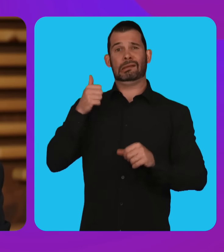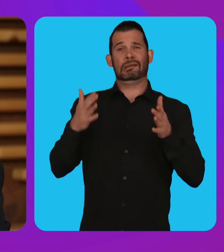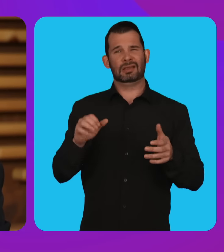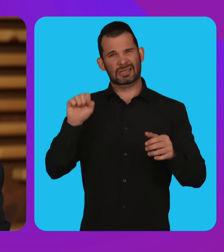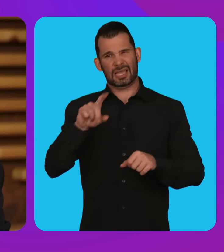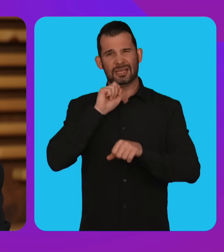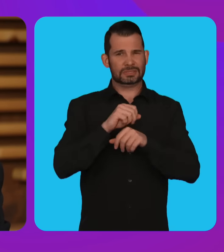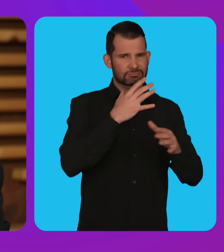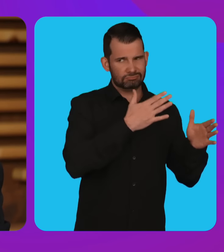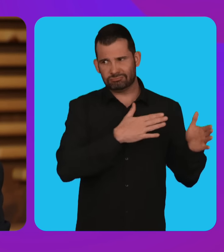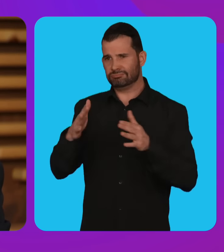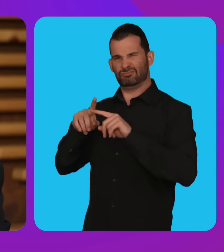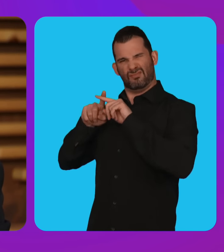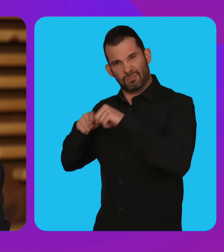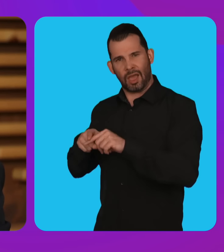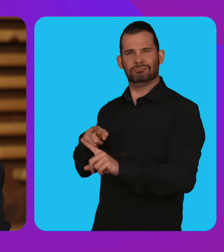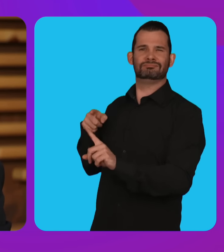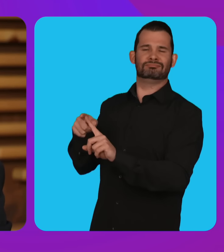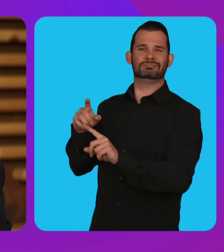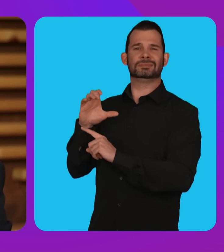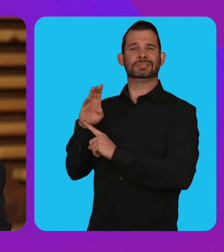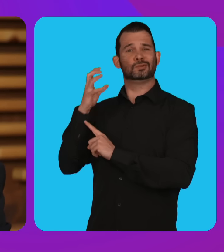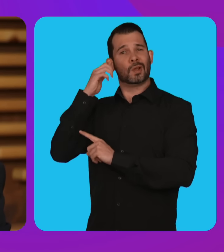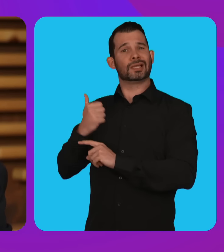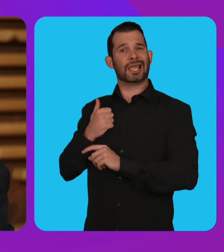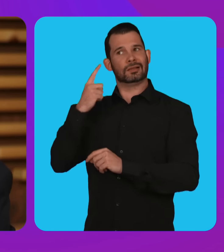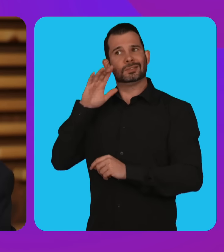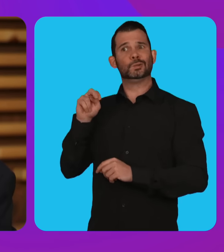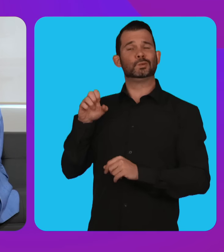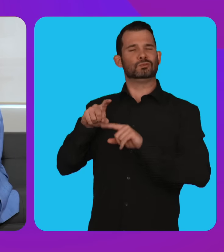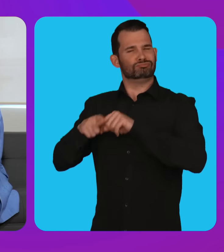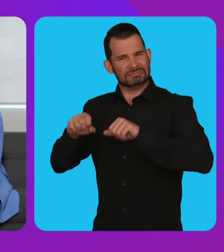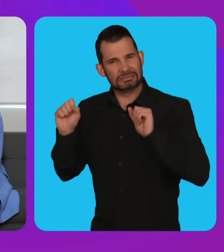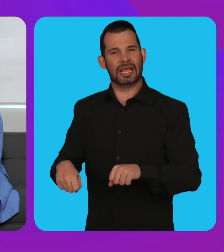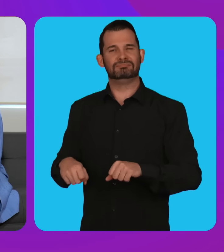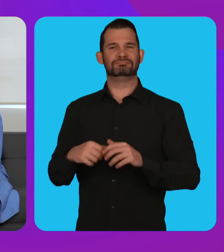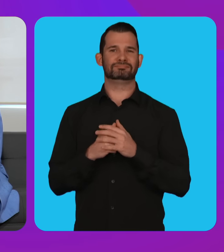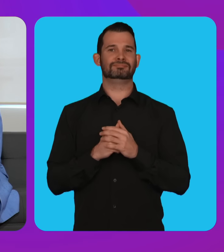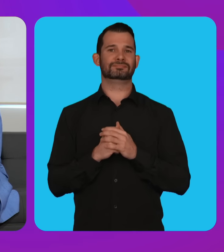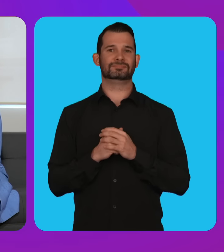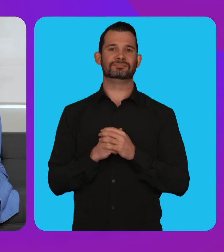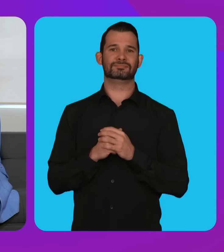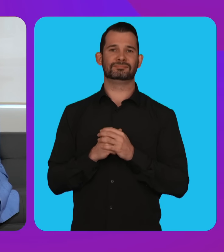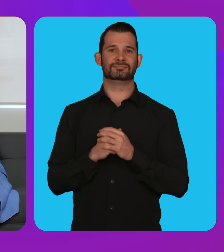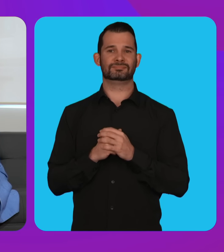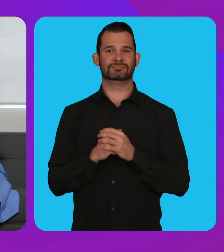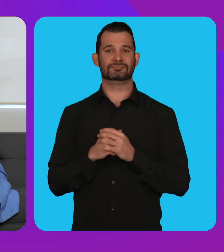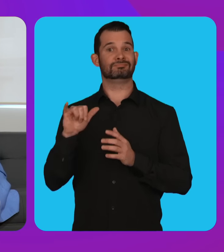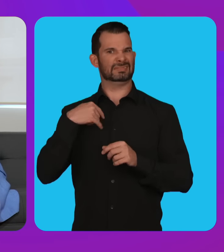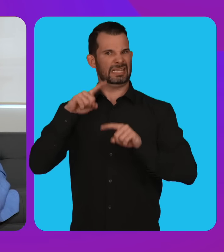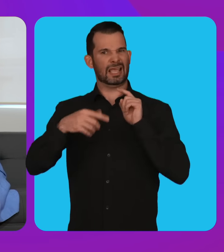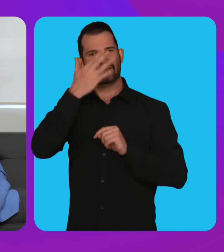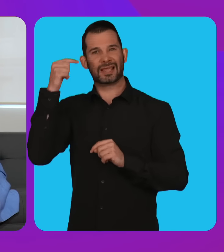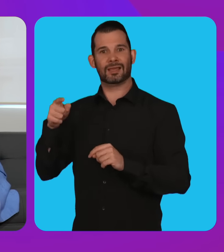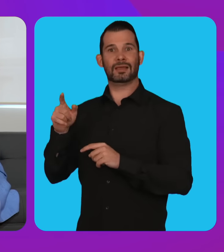There is no doubt that when it really counts, Canadians turn to CBC/Radio-Canada